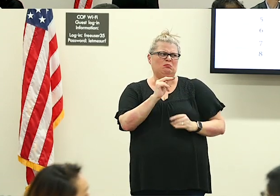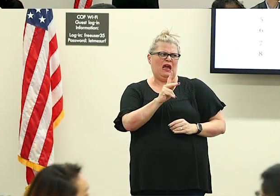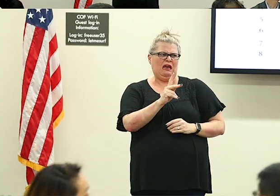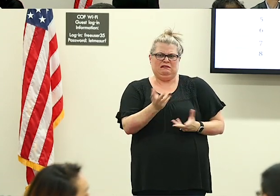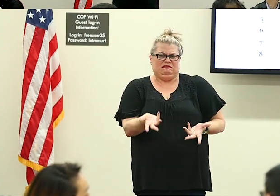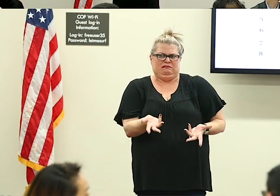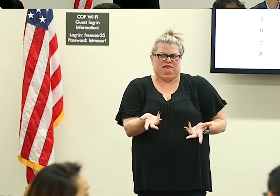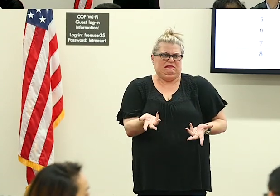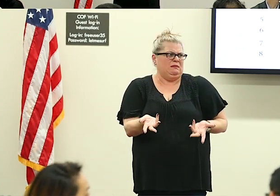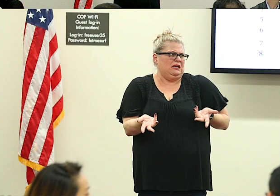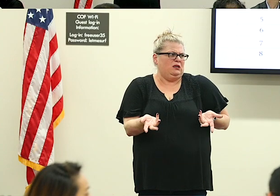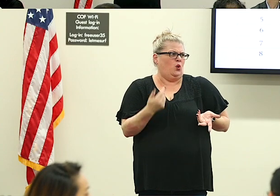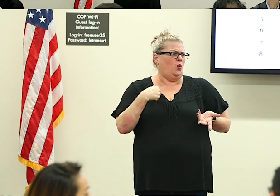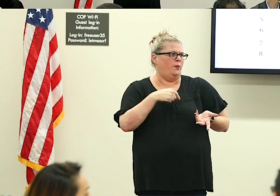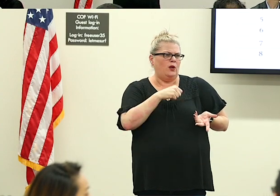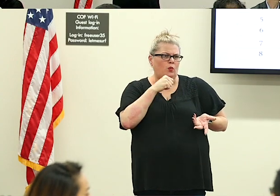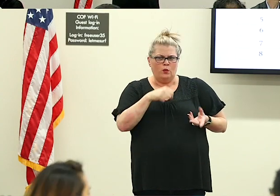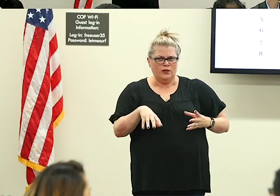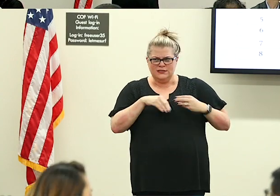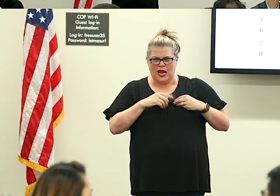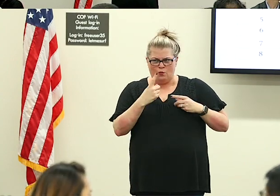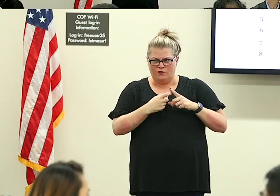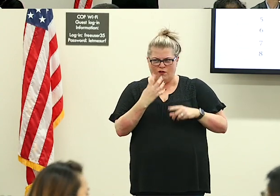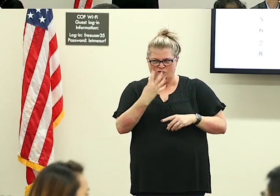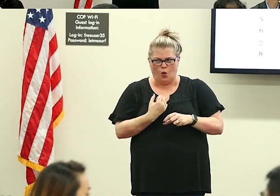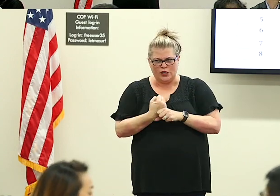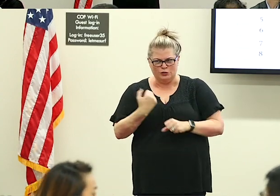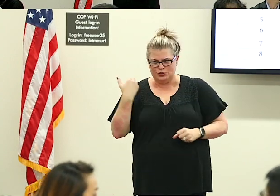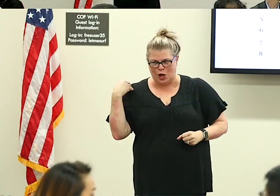I mean, we probably wouldn't take one from four years ago. But yeah.